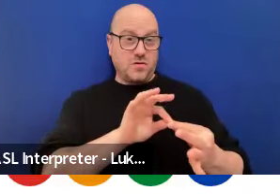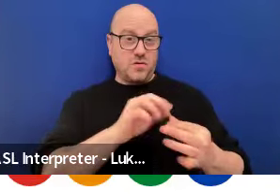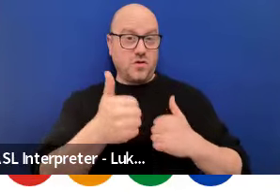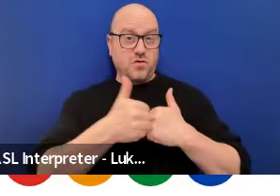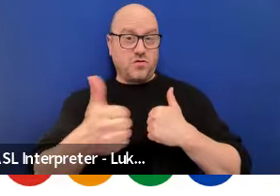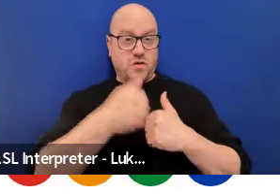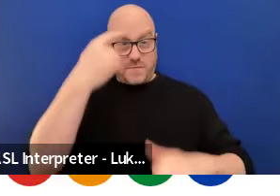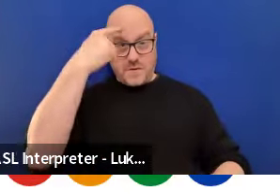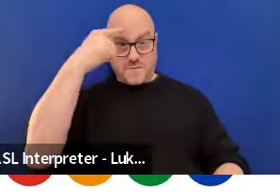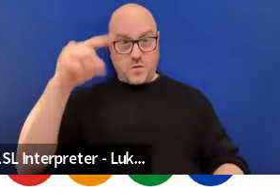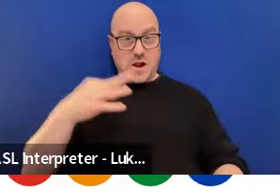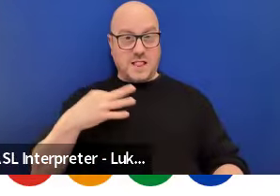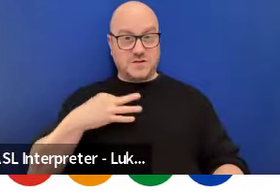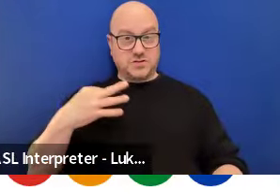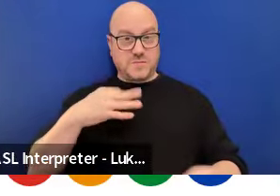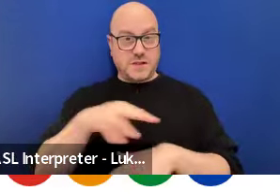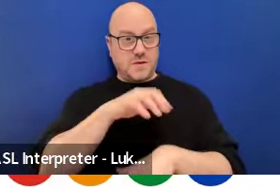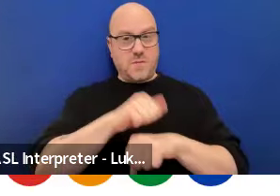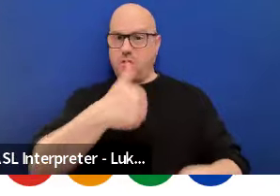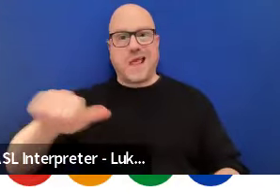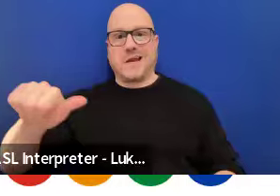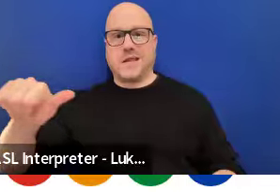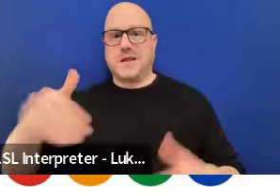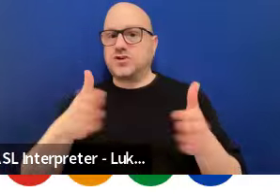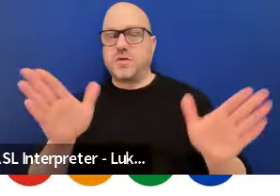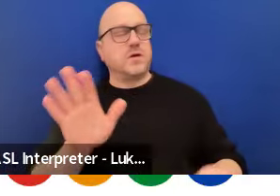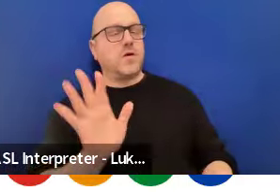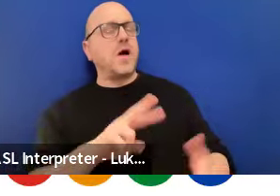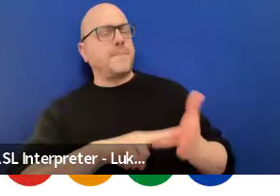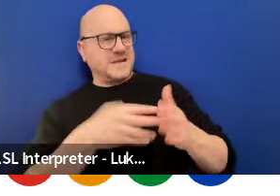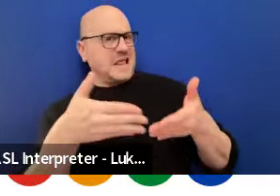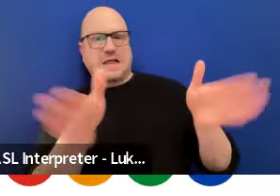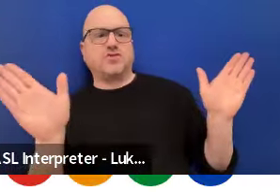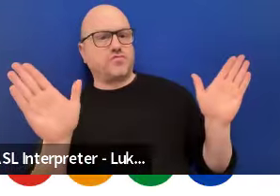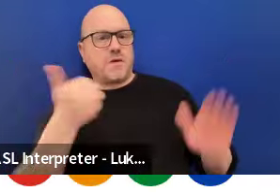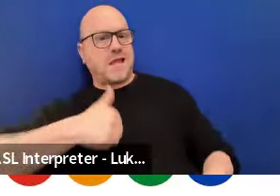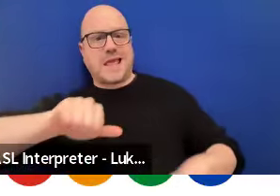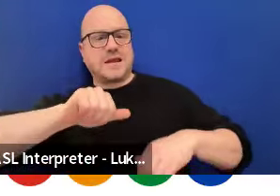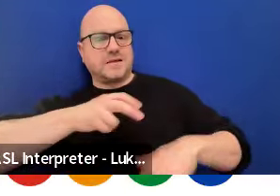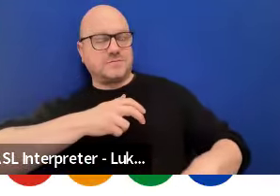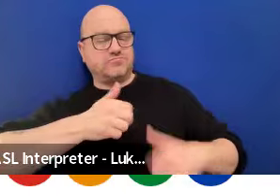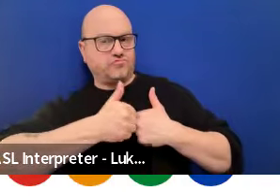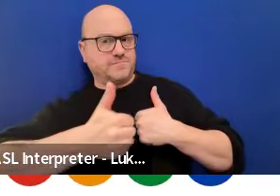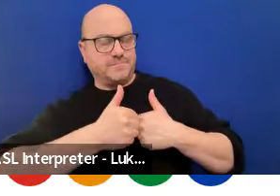THE FIRST ONE, YOU ARE TALKING SPECIFICALLY ABOUT TRIPS FOR ELIGIBILITY APPOINTMENTS? JUST ANY TRIP?